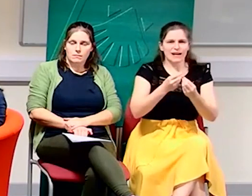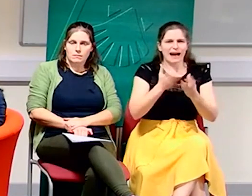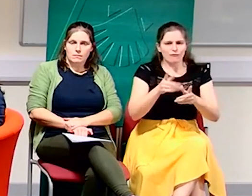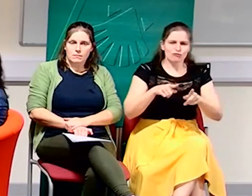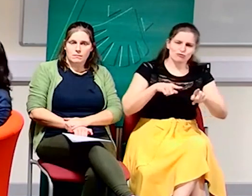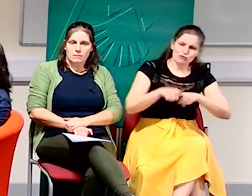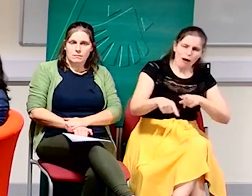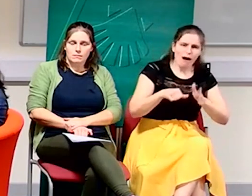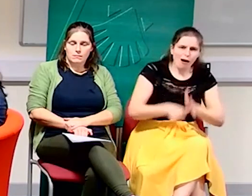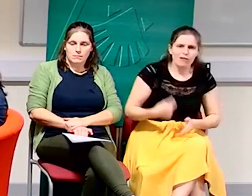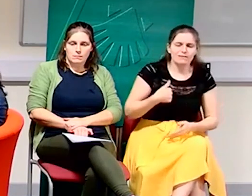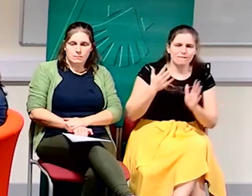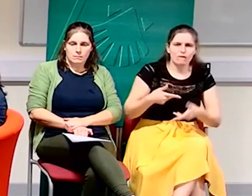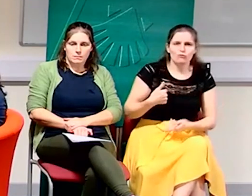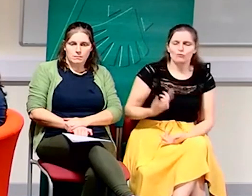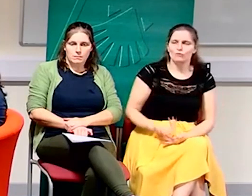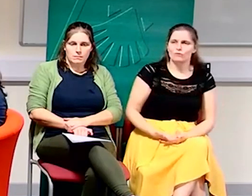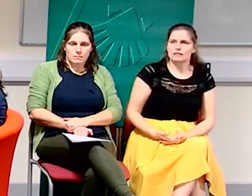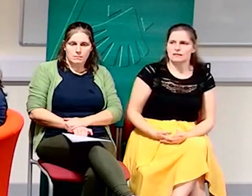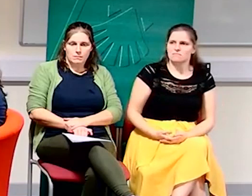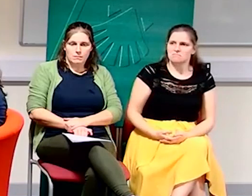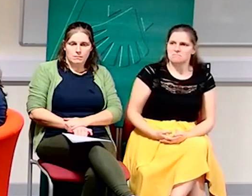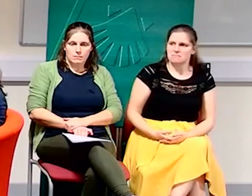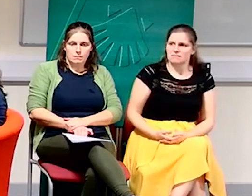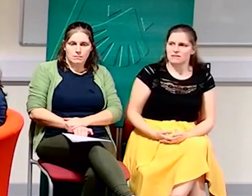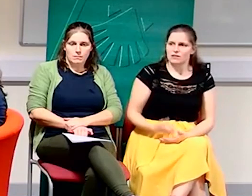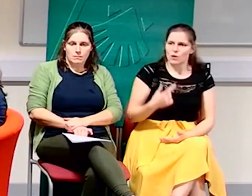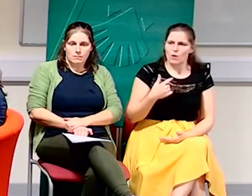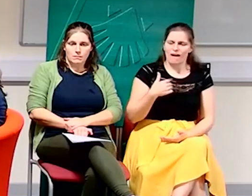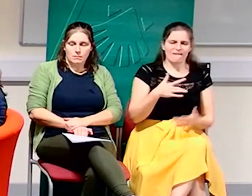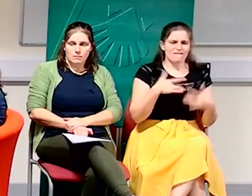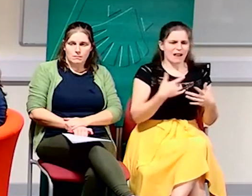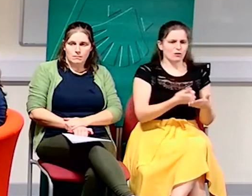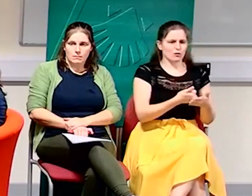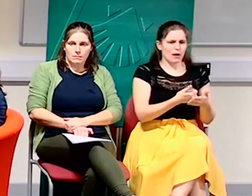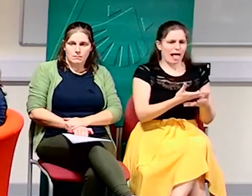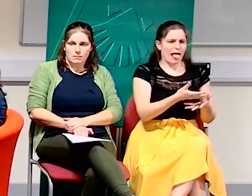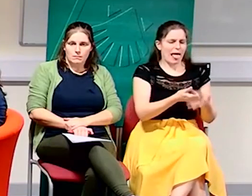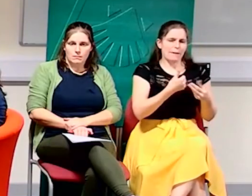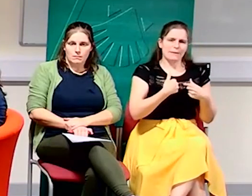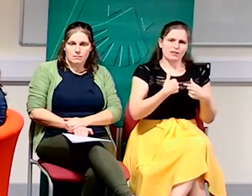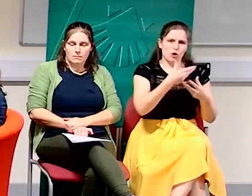me up to taking on this life you know I think if I didn't come from a sporting background I don't